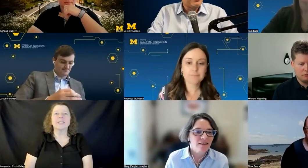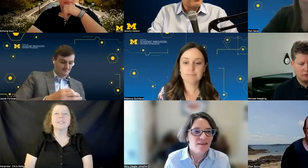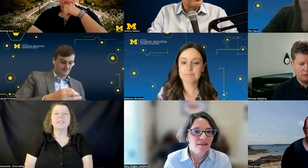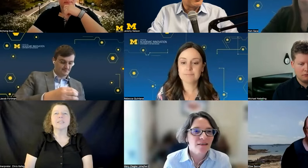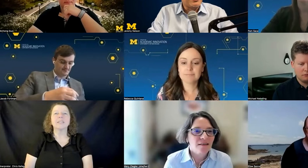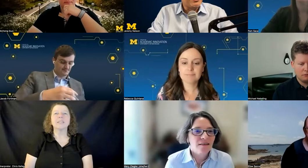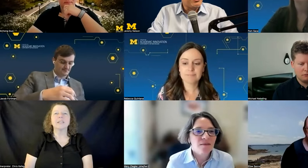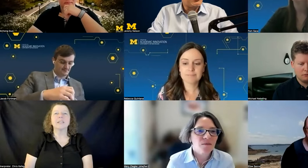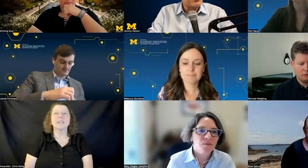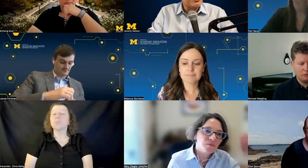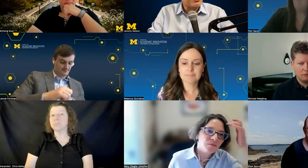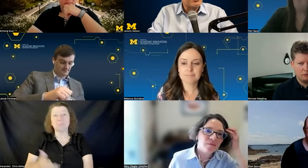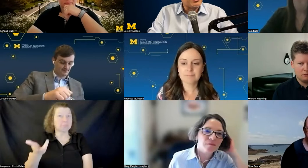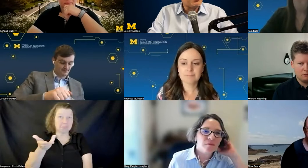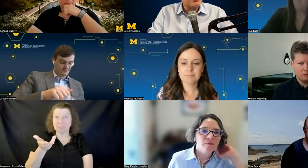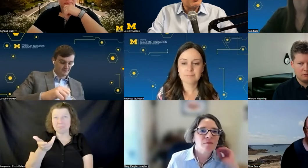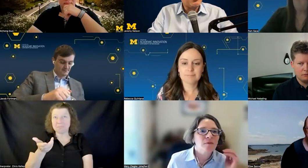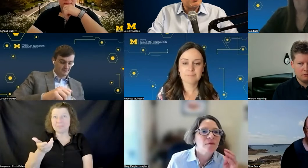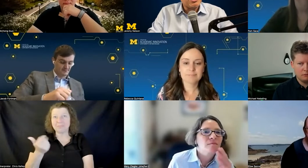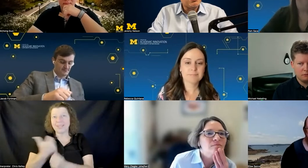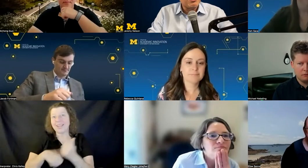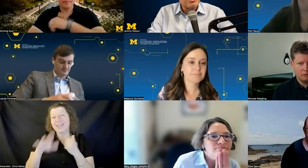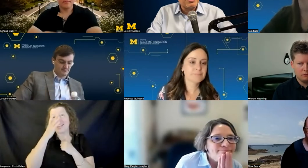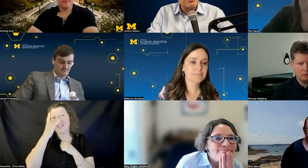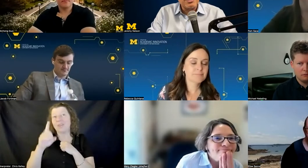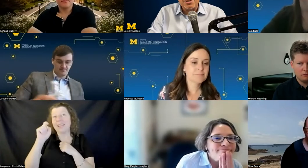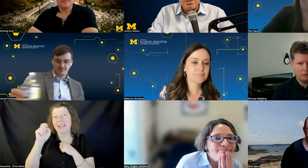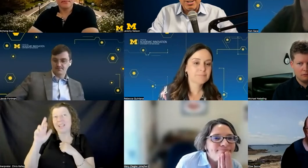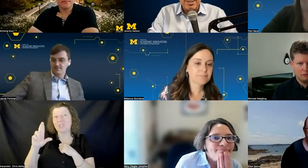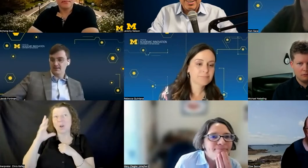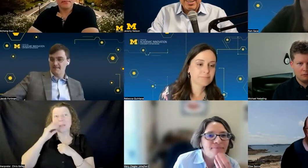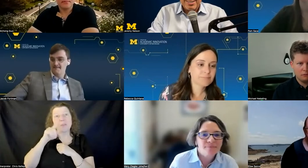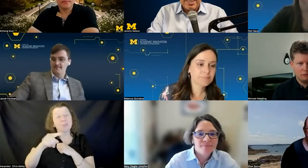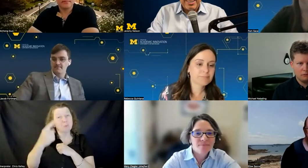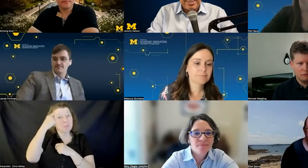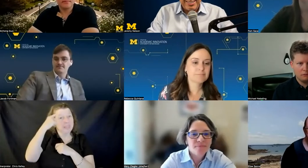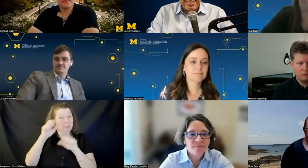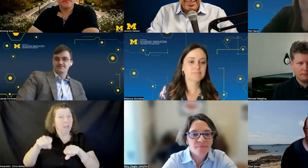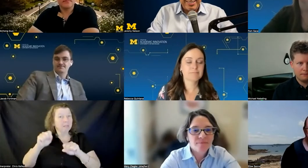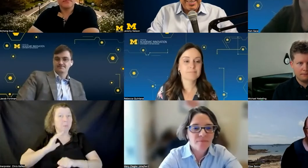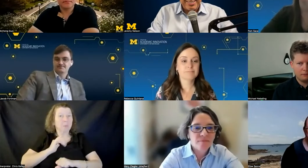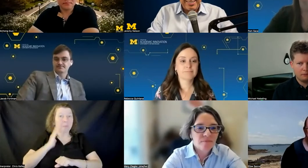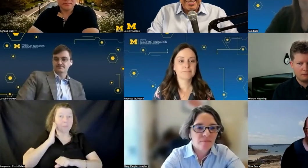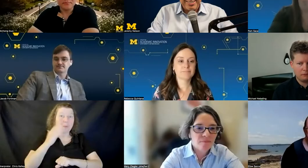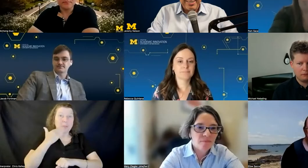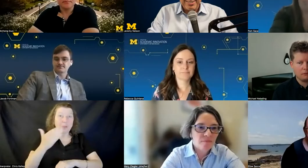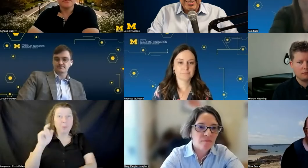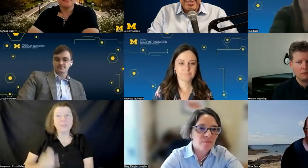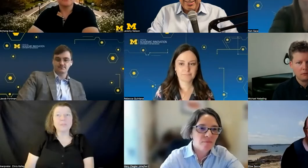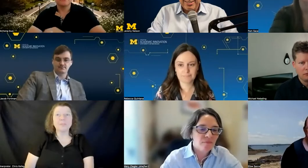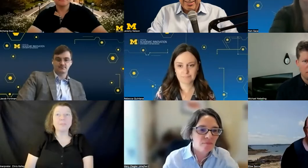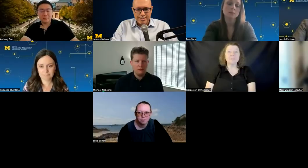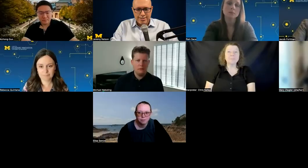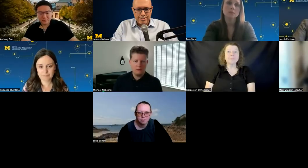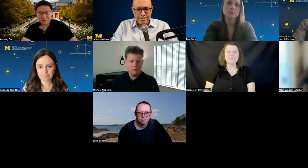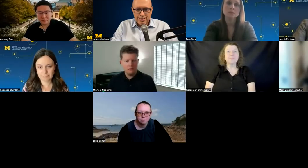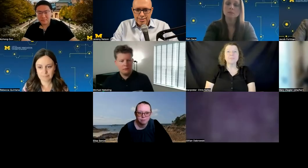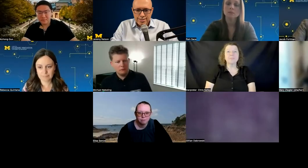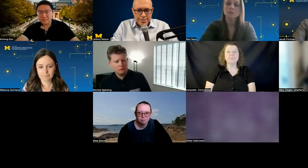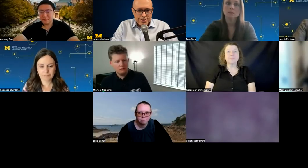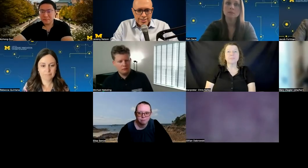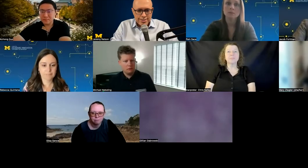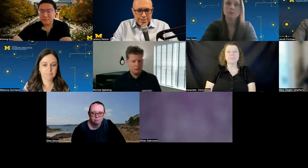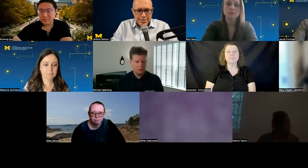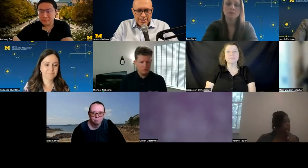and again any interesting xr experiences you see possible for online or any that you've tried